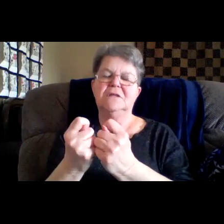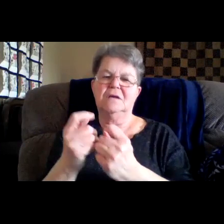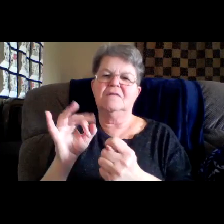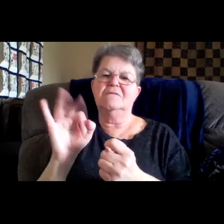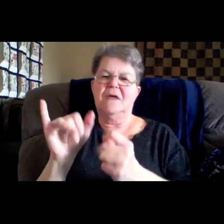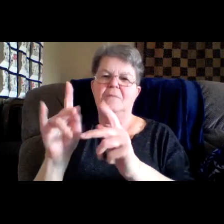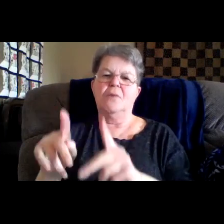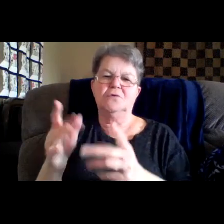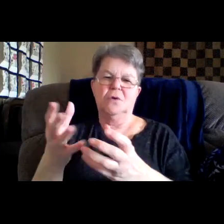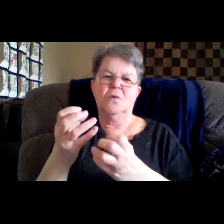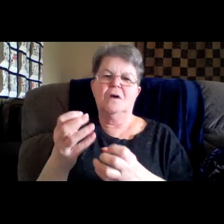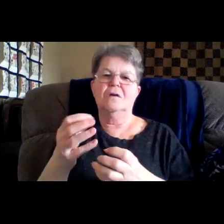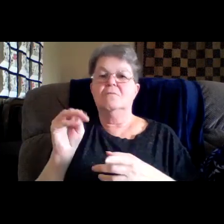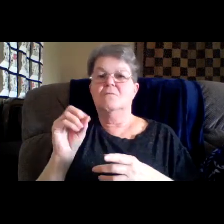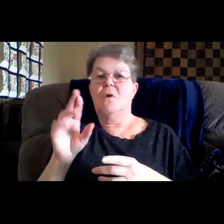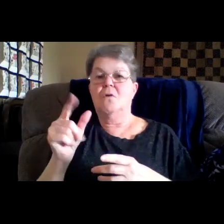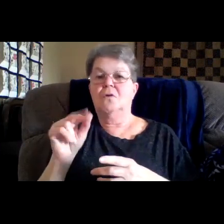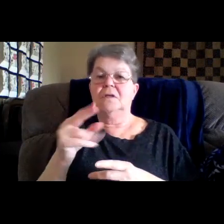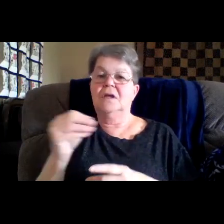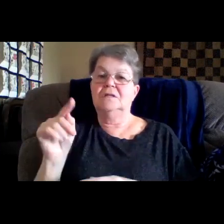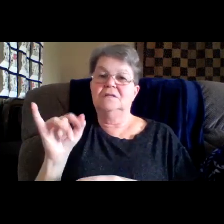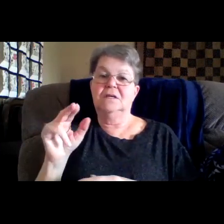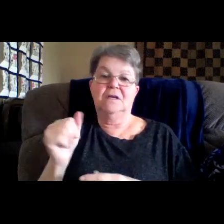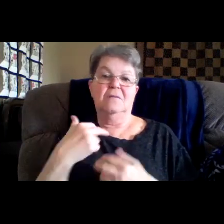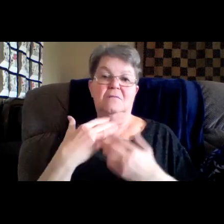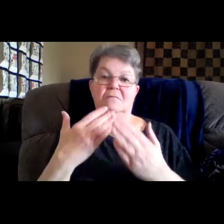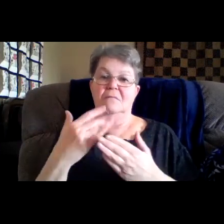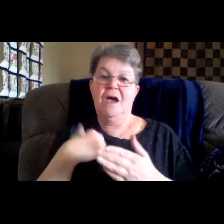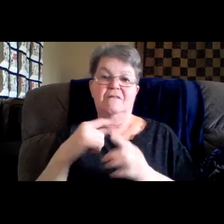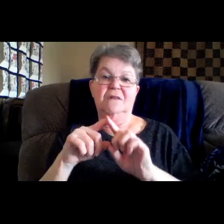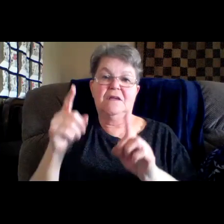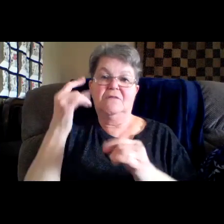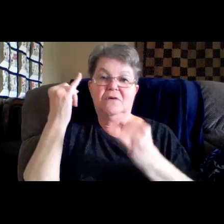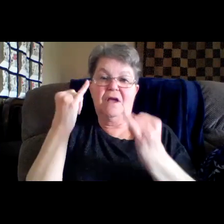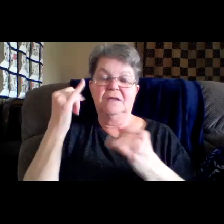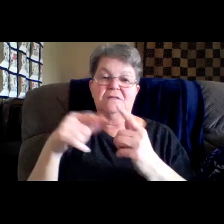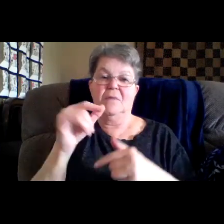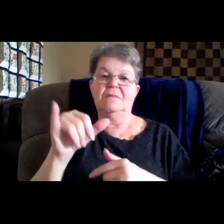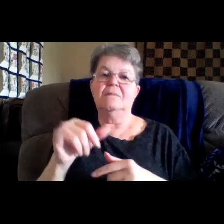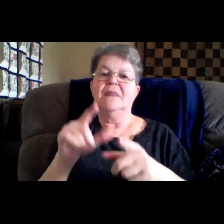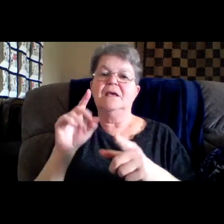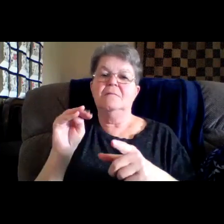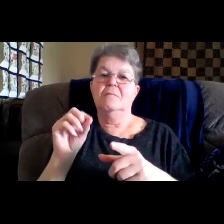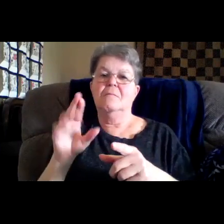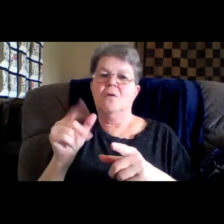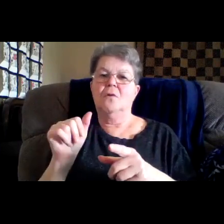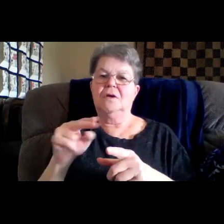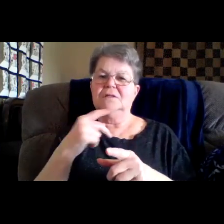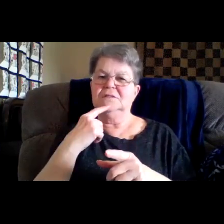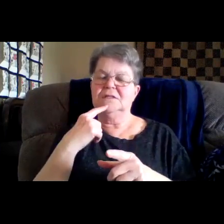Morgan and Tina might have different thoughts on that. [Morgan] I think that this has created some debate, quite a bit of debate across the United states